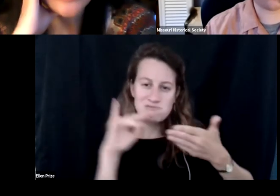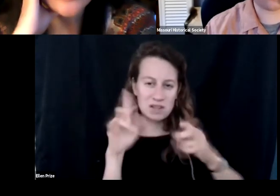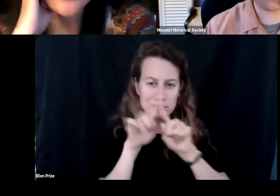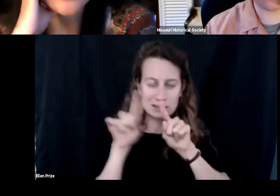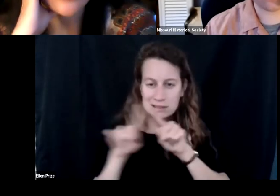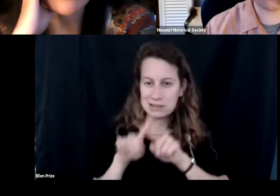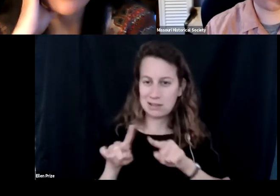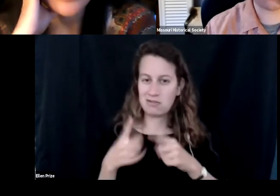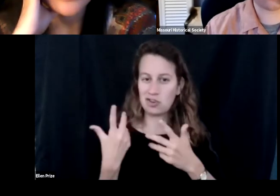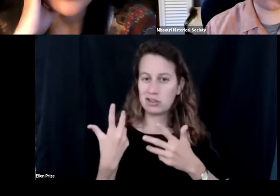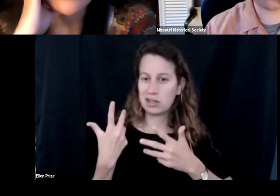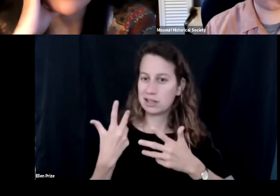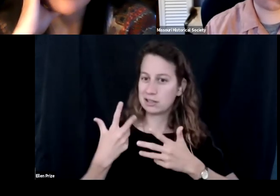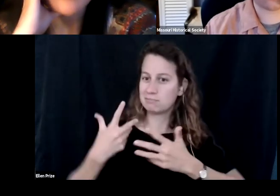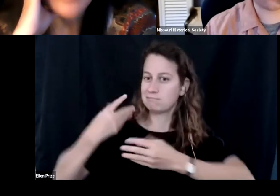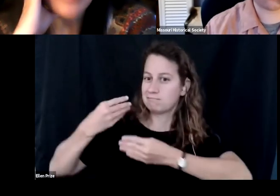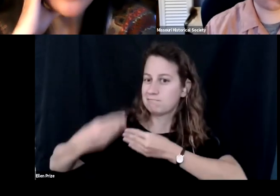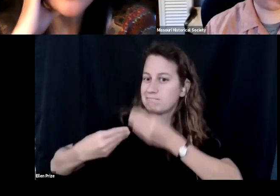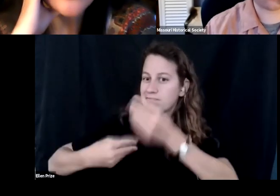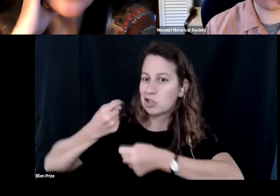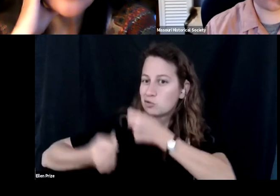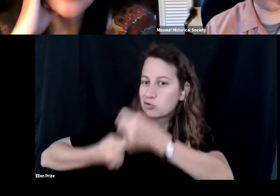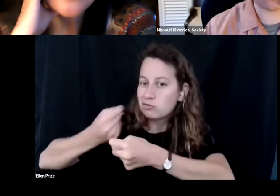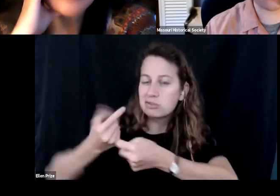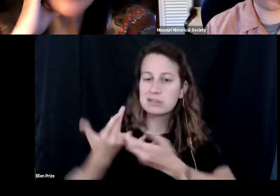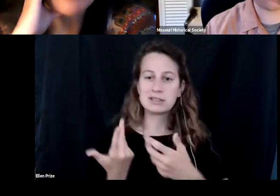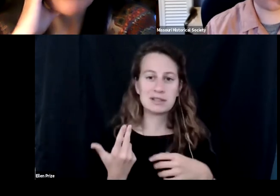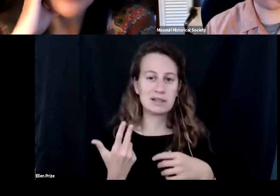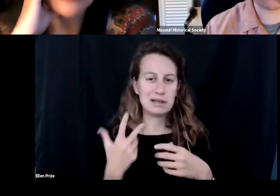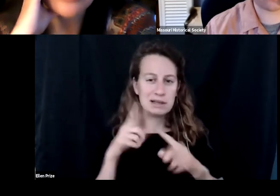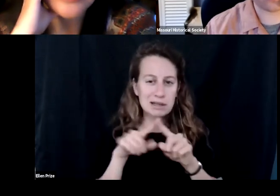all of that. So that was great. And then again, as I mentioned